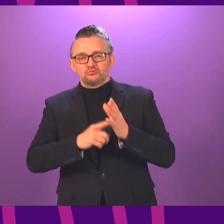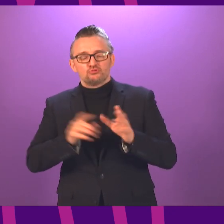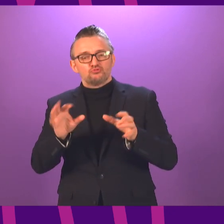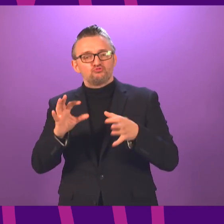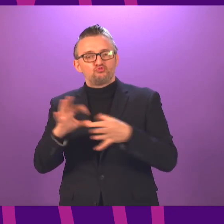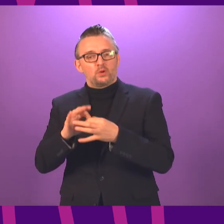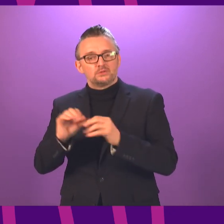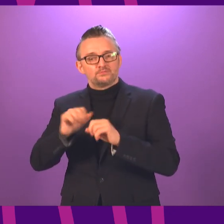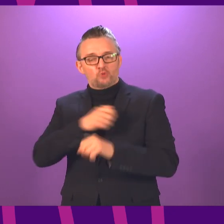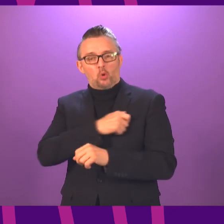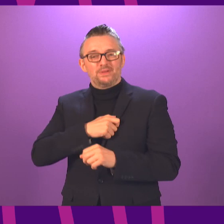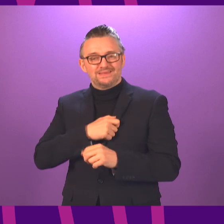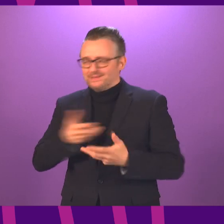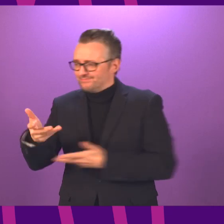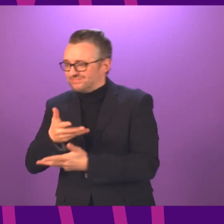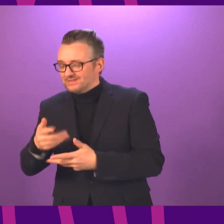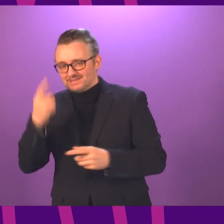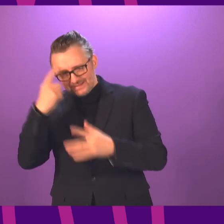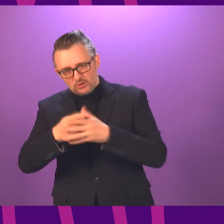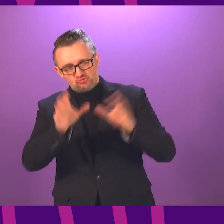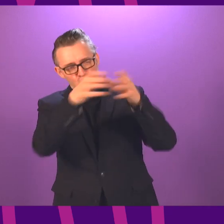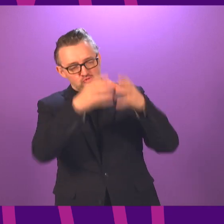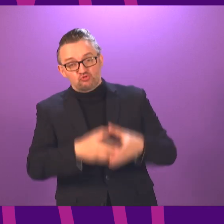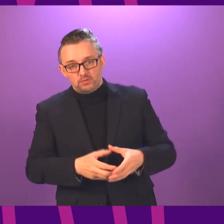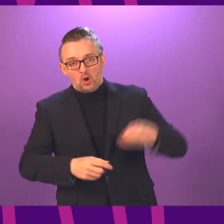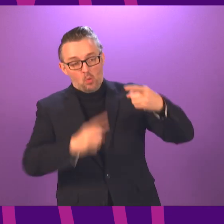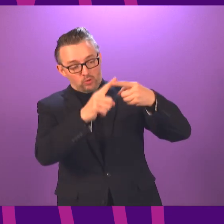Vaccination and Immunisation—a milestone that is already saving lives.